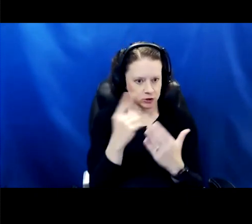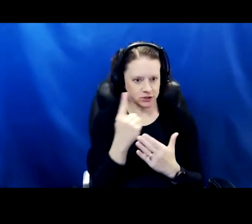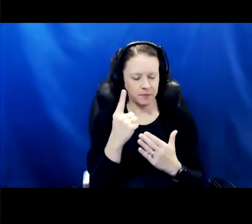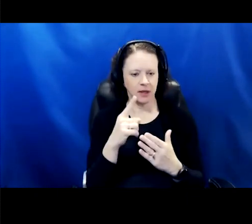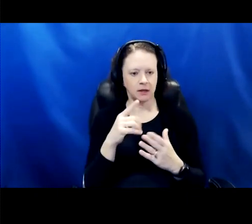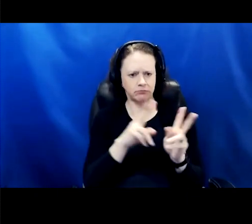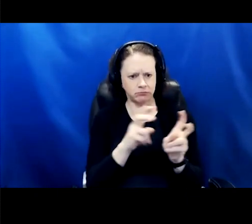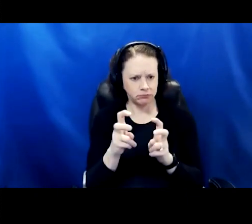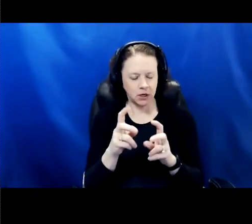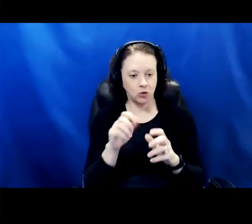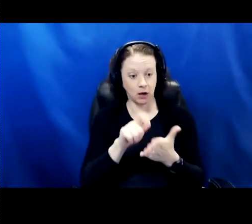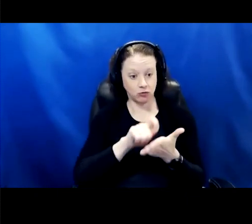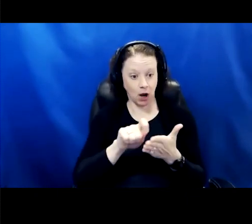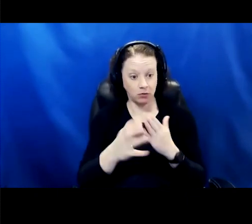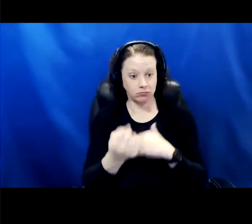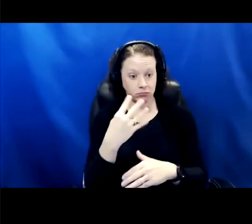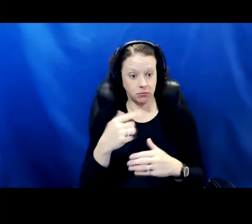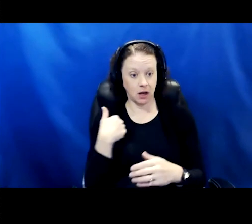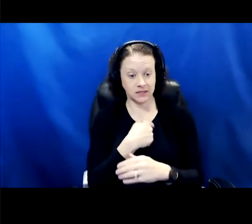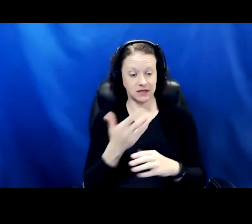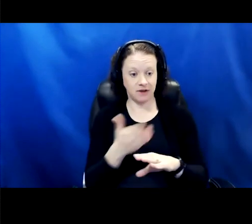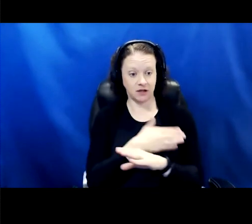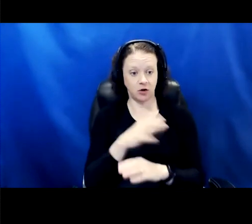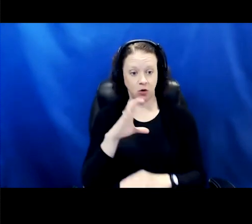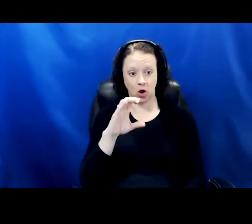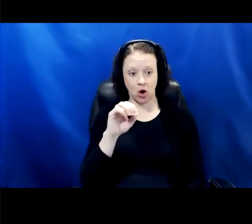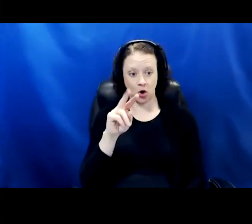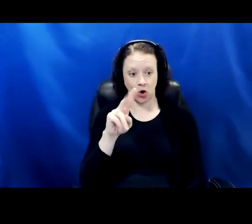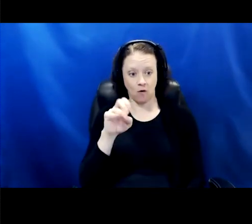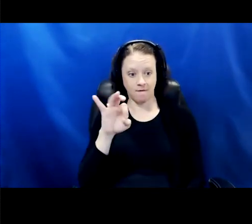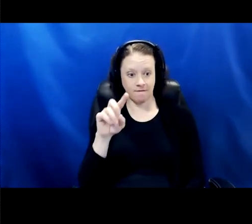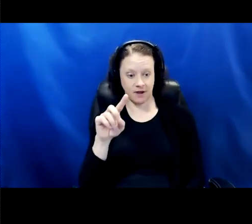in advance to COVIDquestions@DREDF.org.